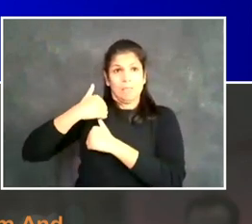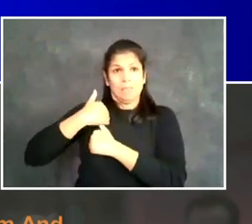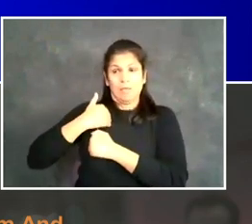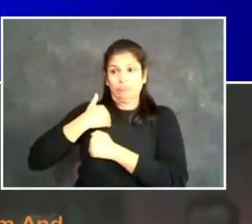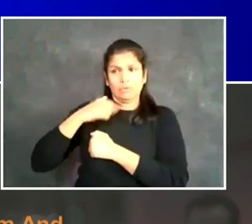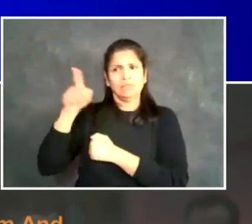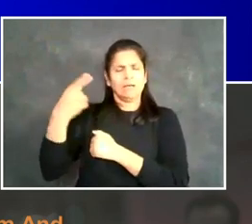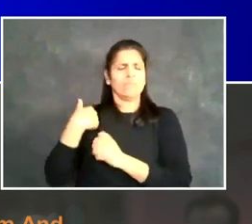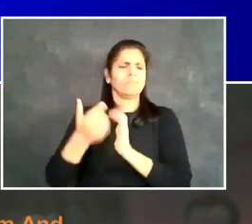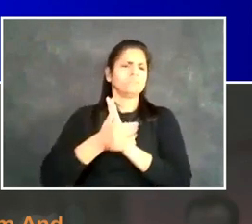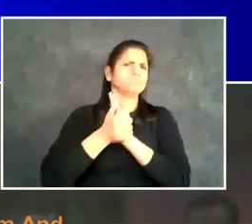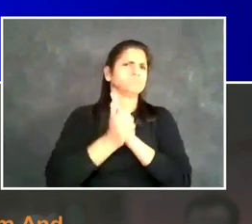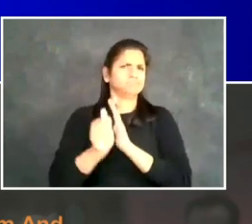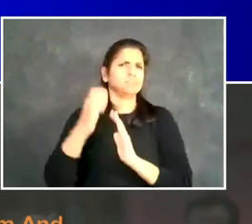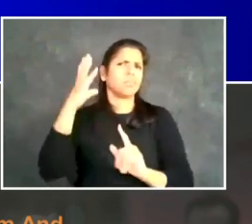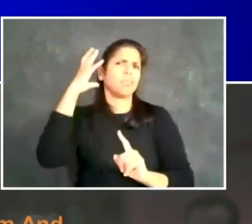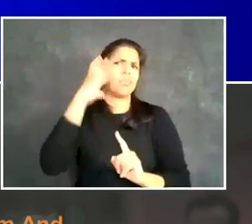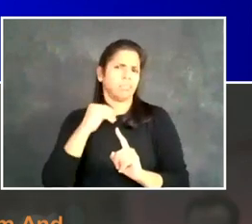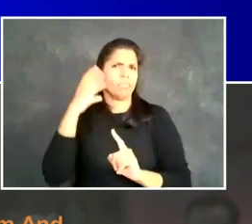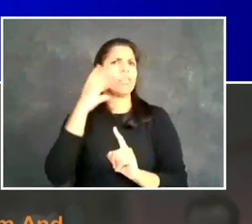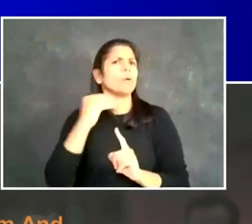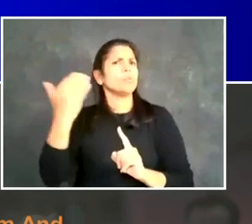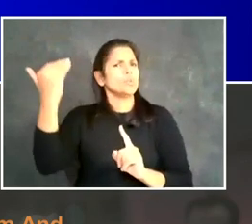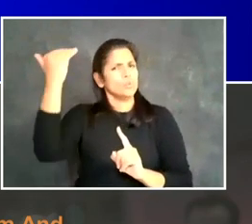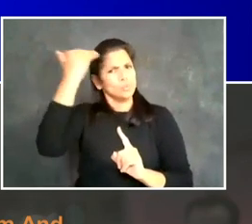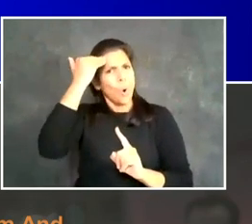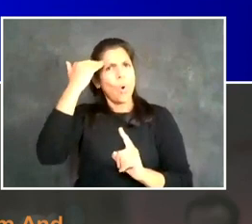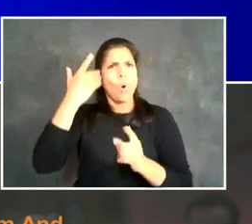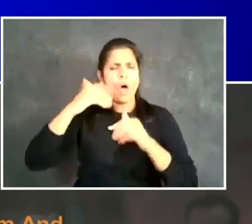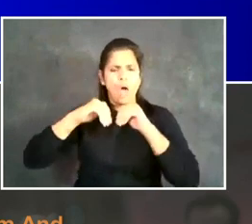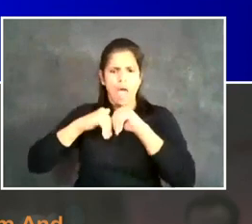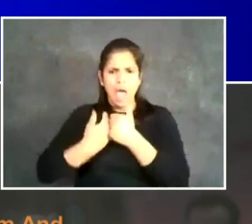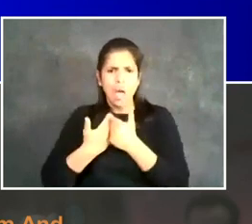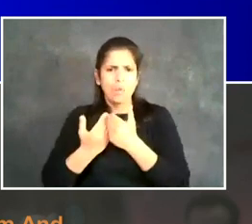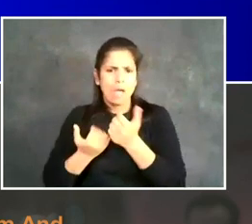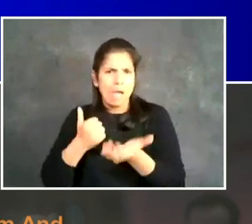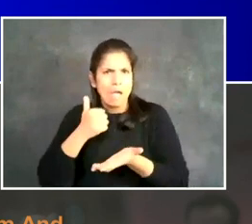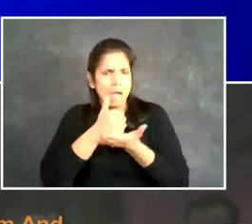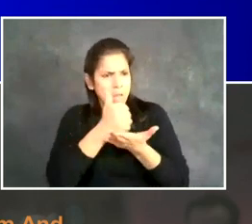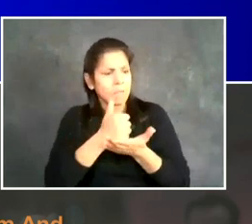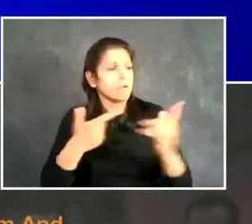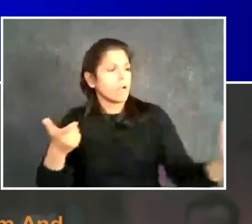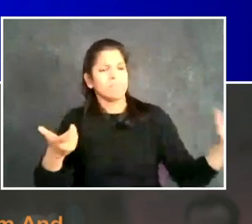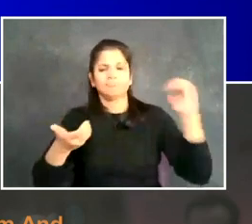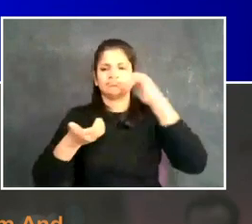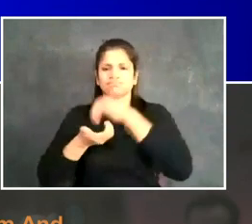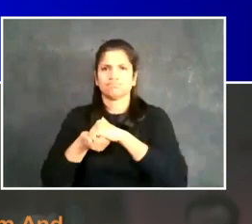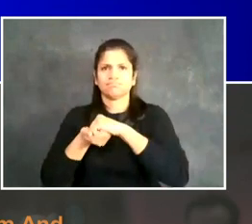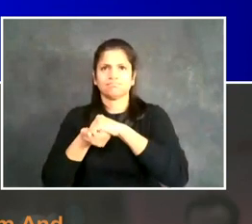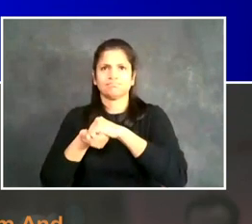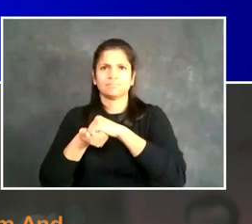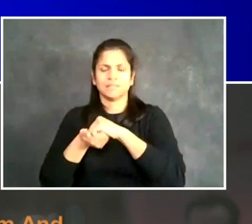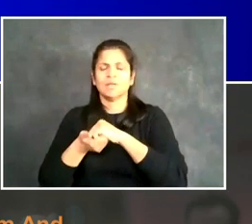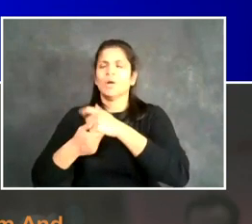CONFIDENCE THAT GIVES EVERYONE TO SEE THEM PRESENT HAS BEEN REALLY, REALLY CRUCIAL TO